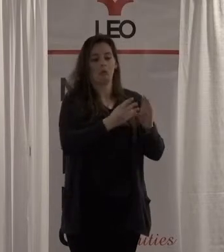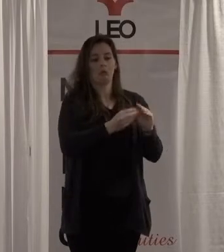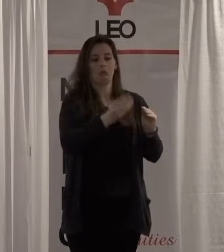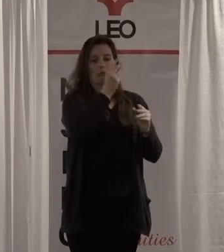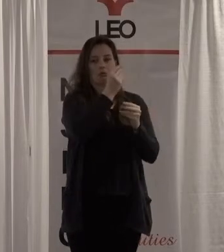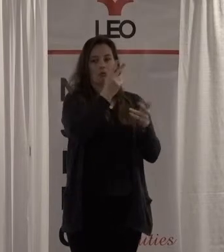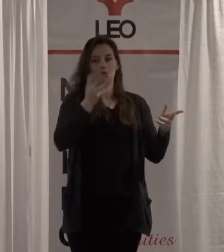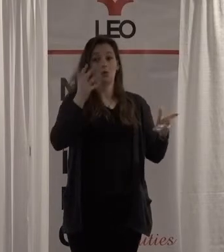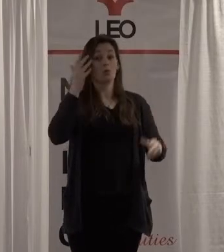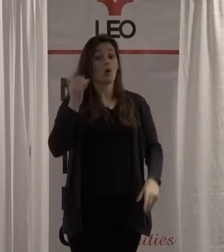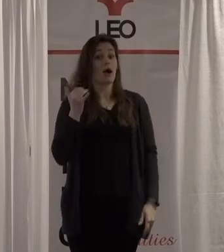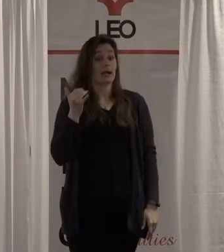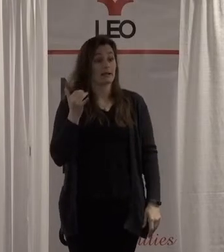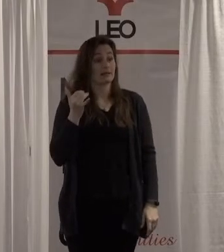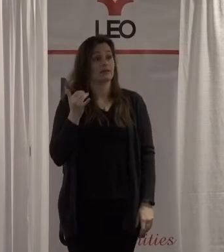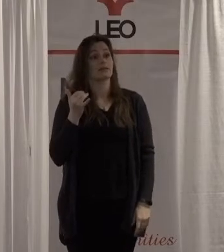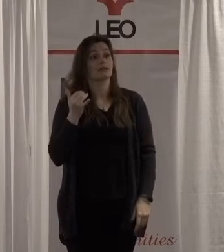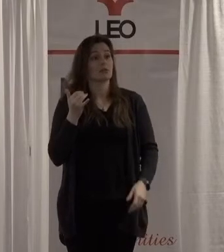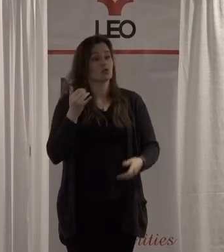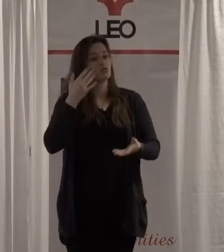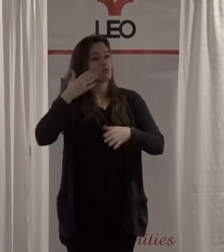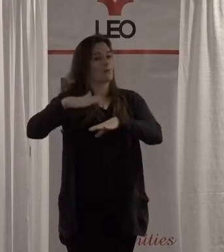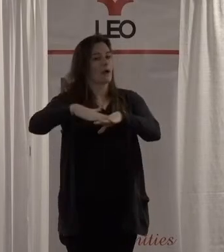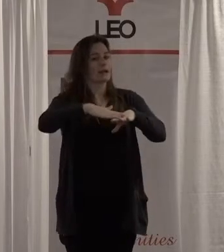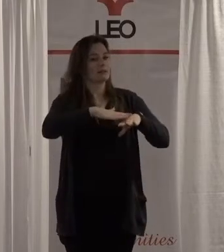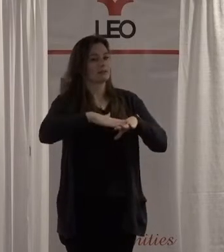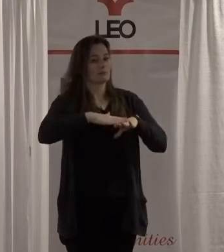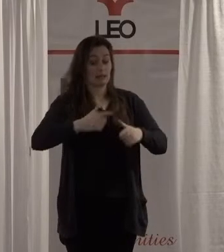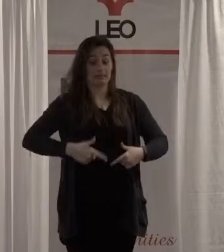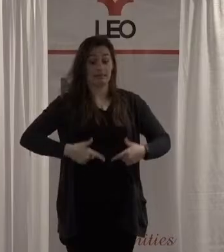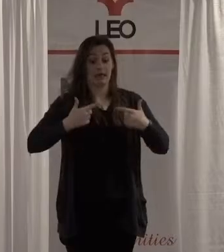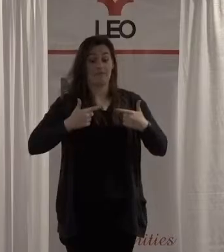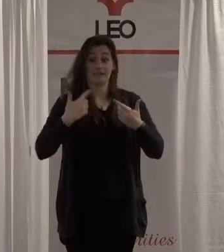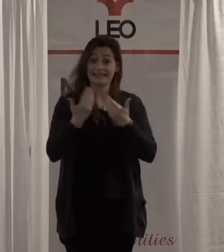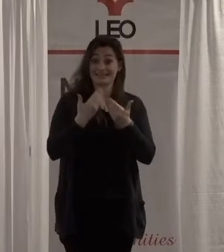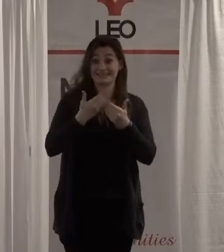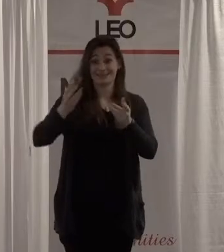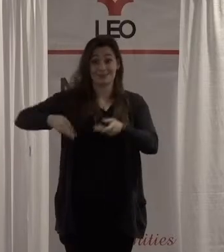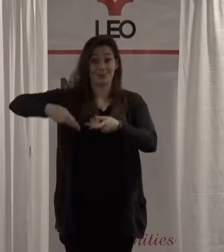THAT LIFE IS NOT LINEAR AND IT'S MESSY.